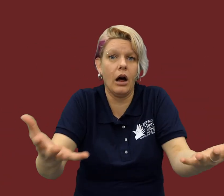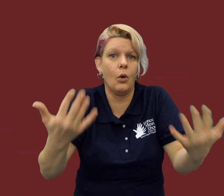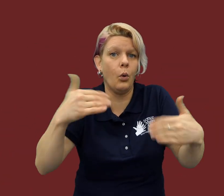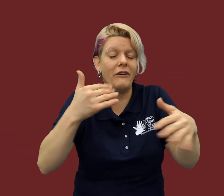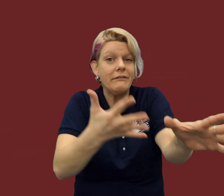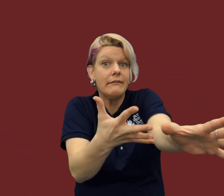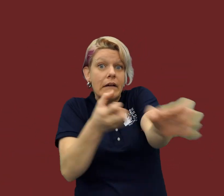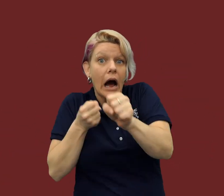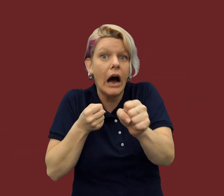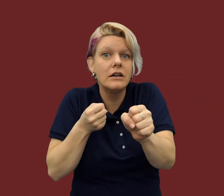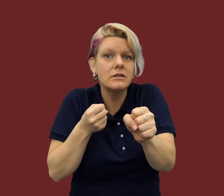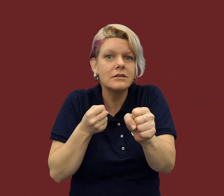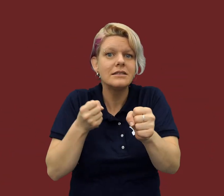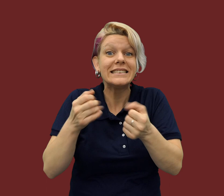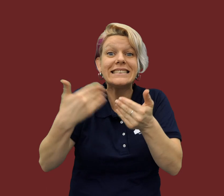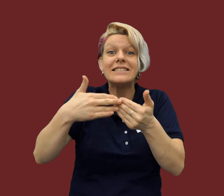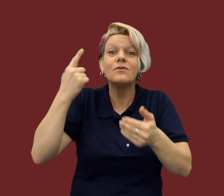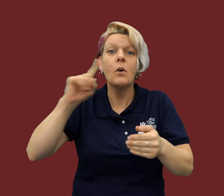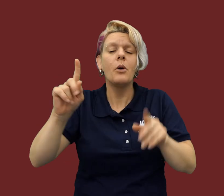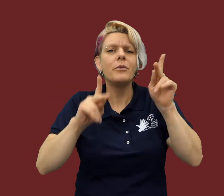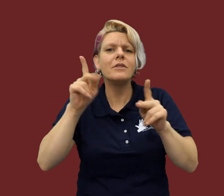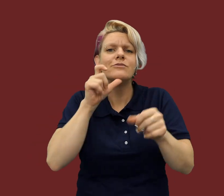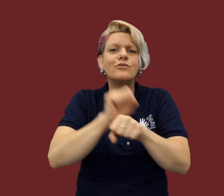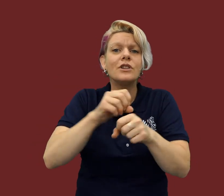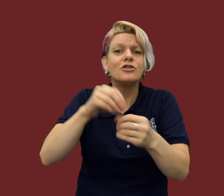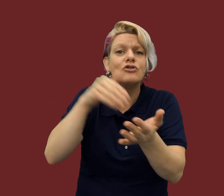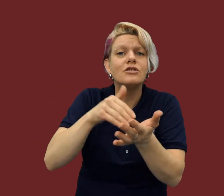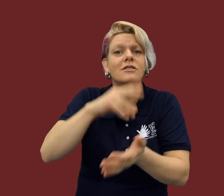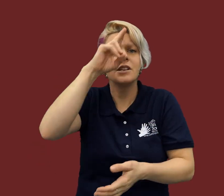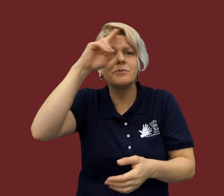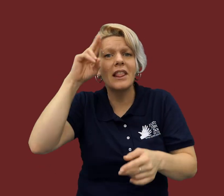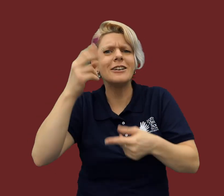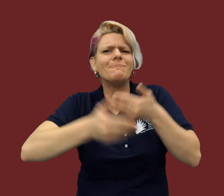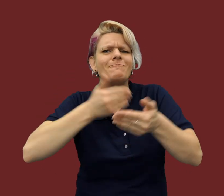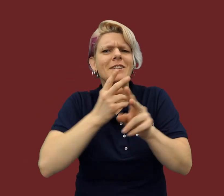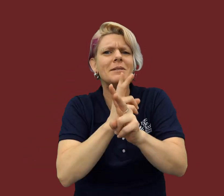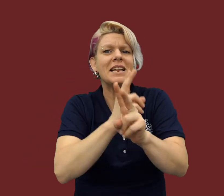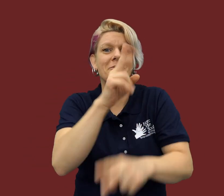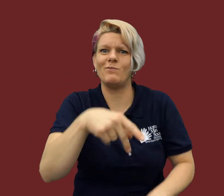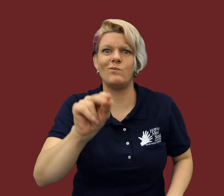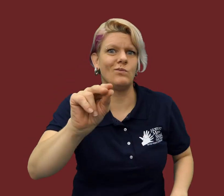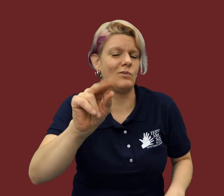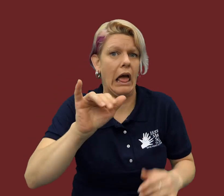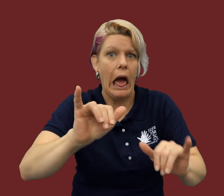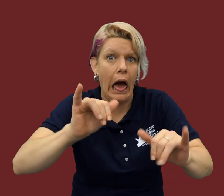once. Due to the high demand, It usually overwhelms the health services and makes it difficult